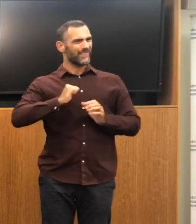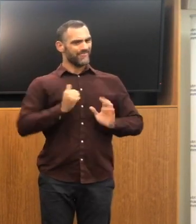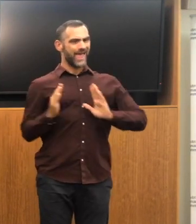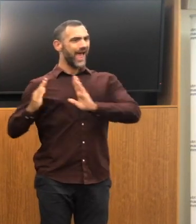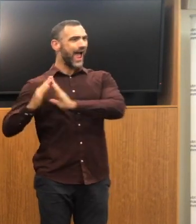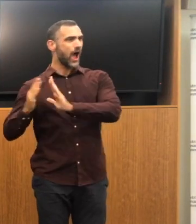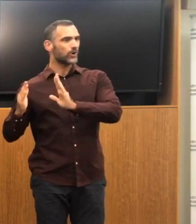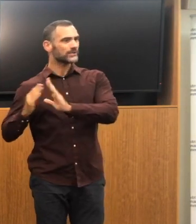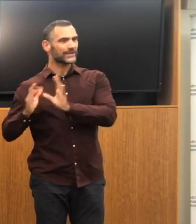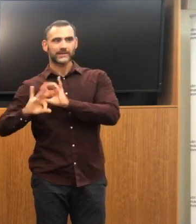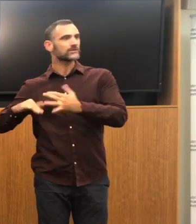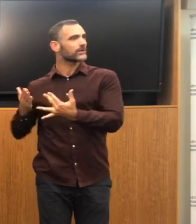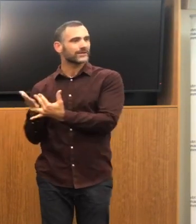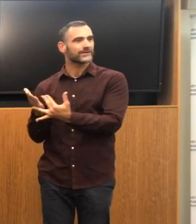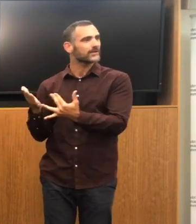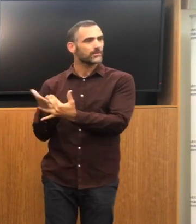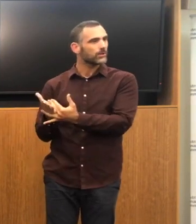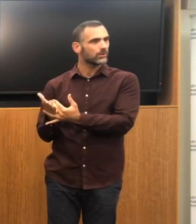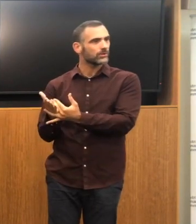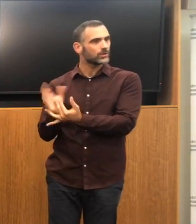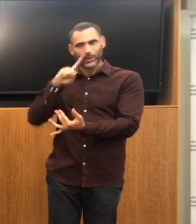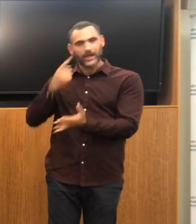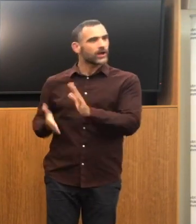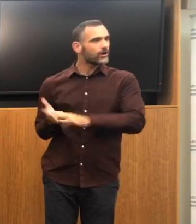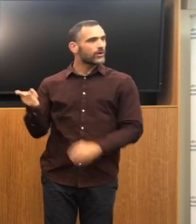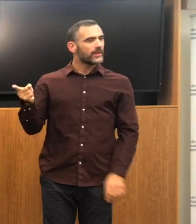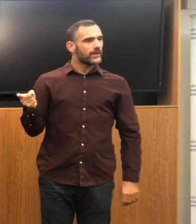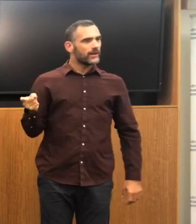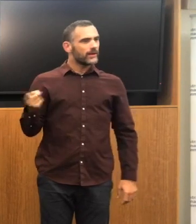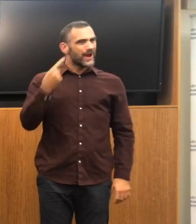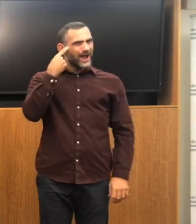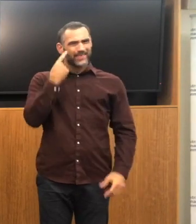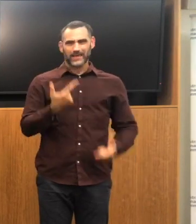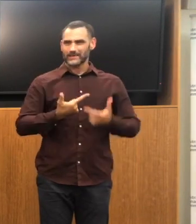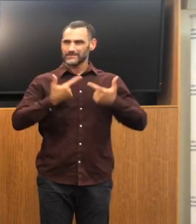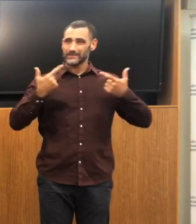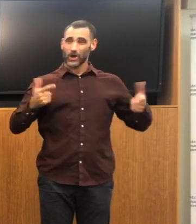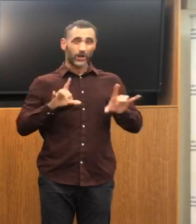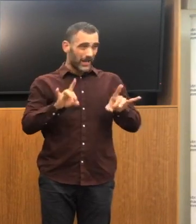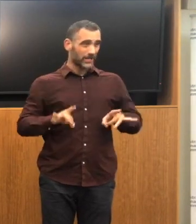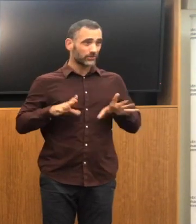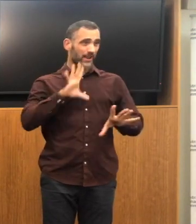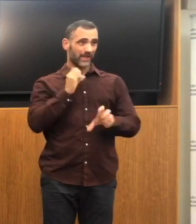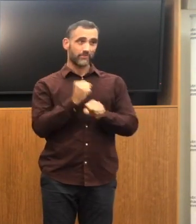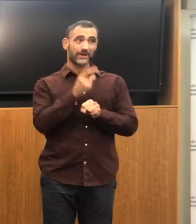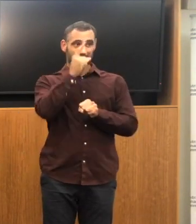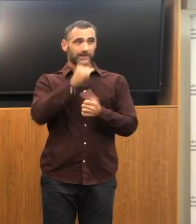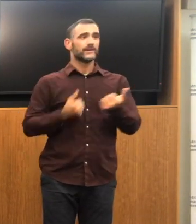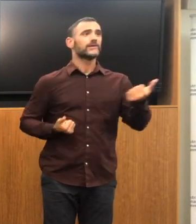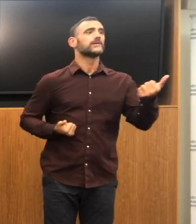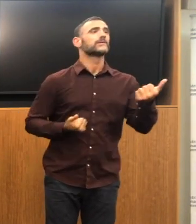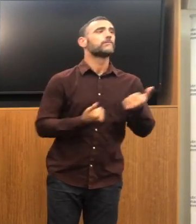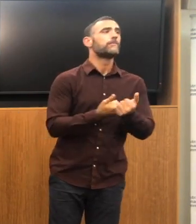And, I think there's a lot that the Australian government can do both domestically to support those who've already